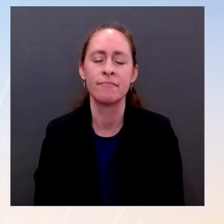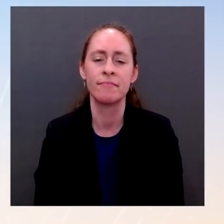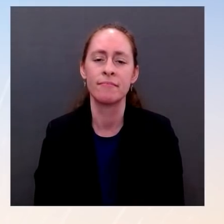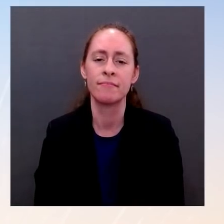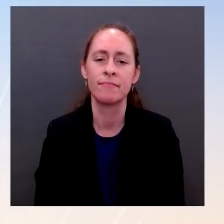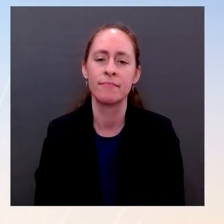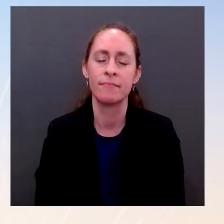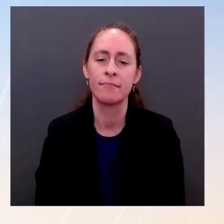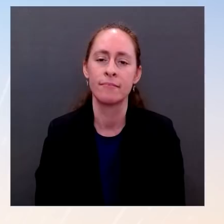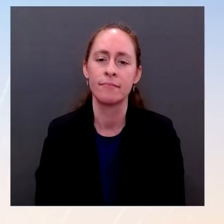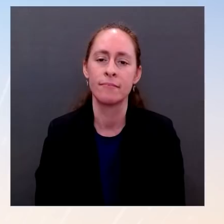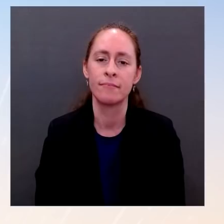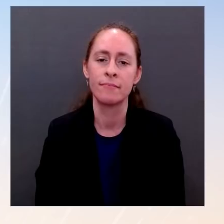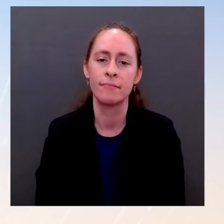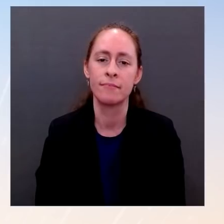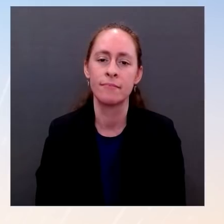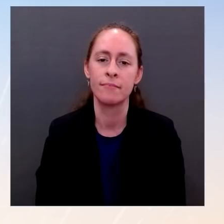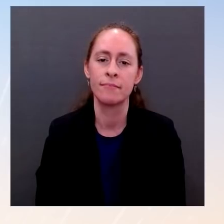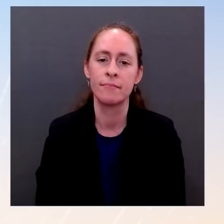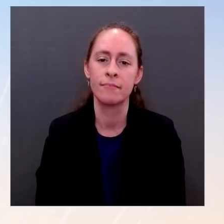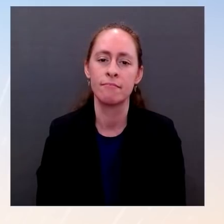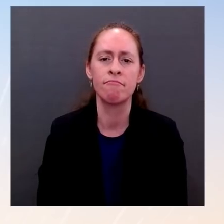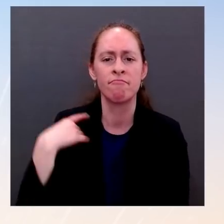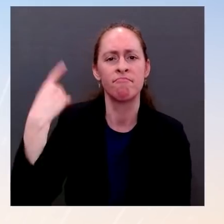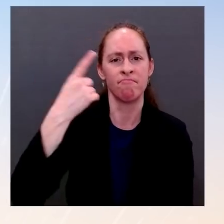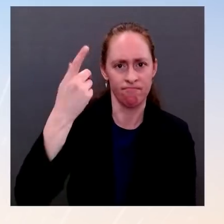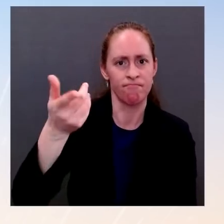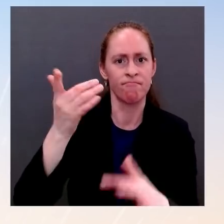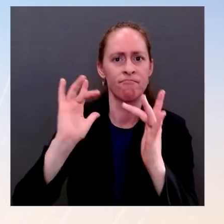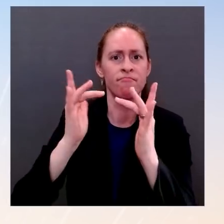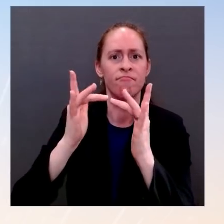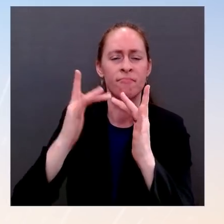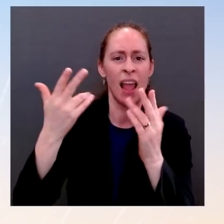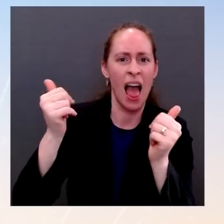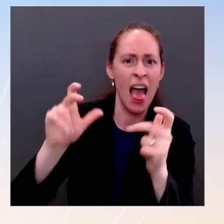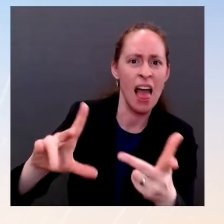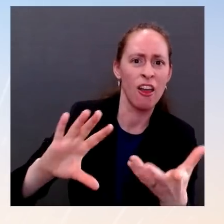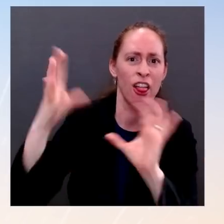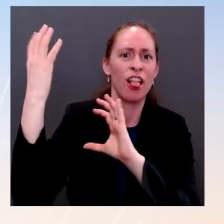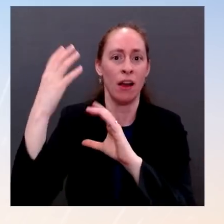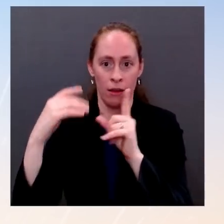the effect they could have on neighboring NATO countries, like Poland; and whether that kind of effect